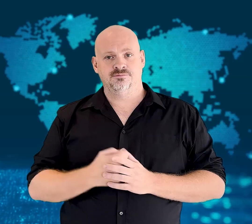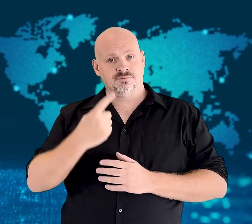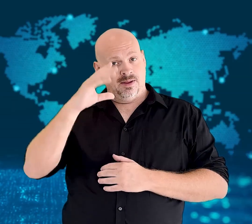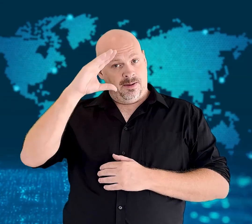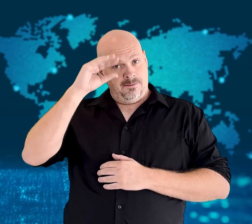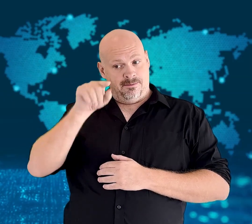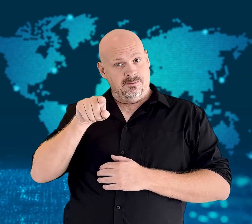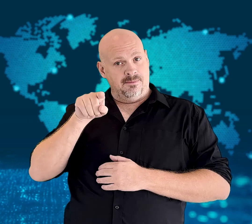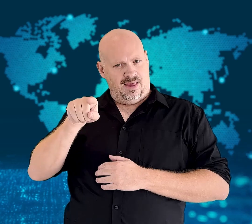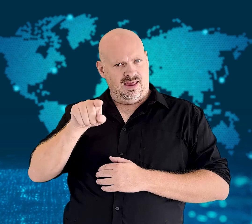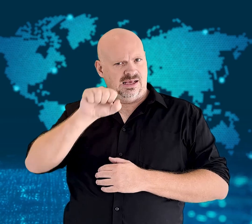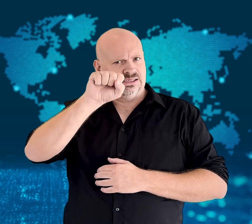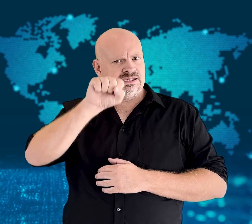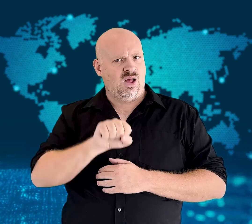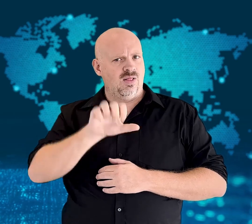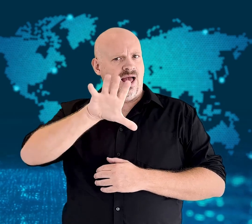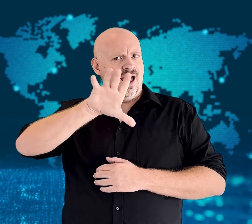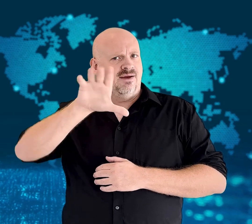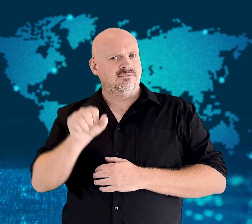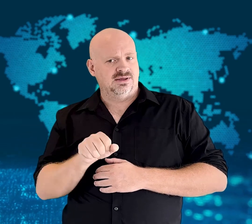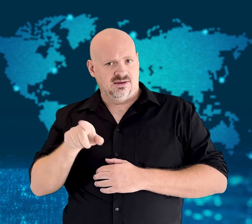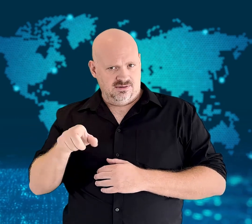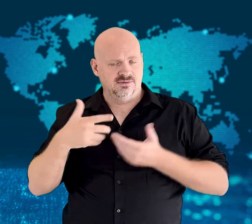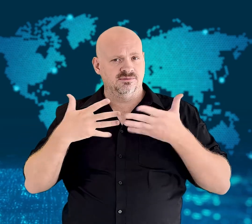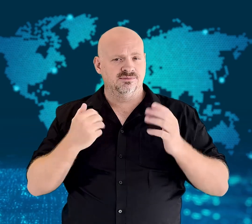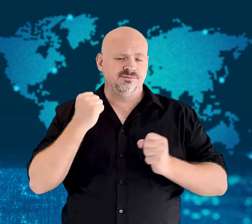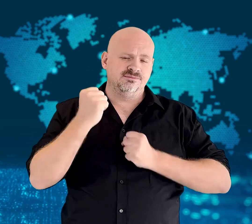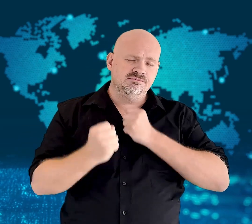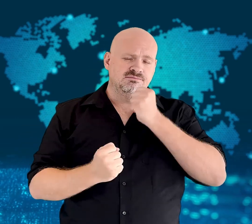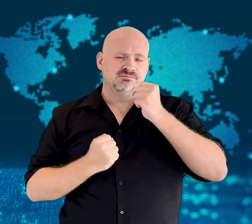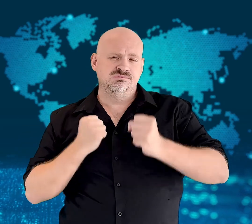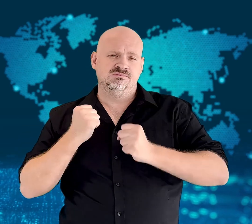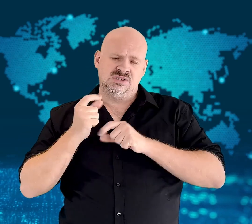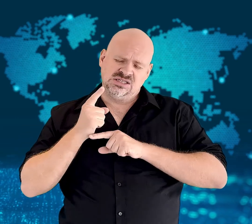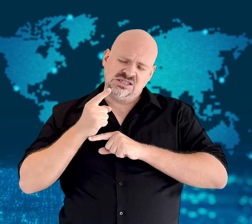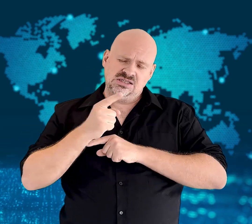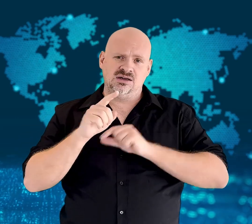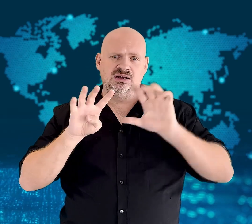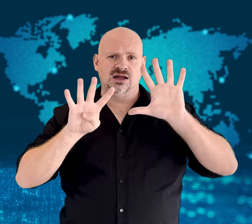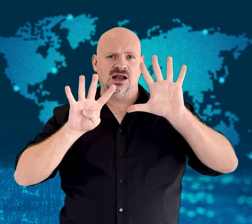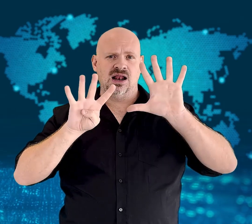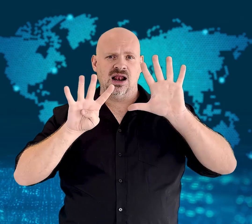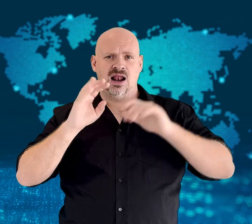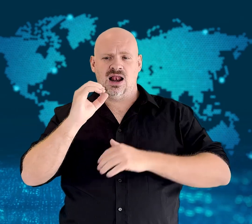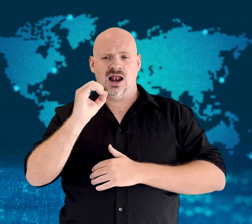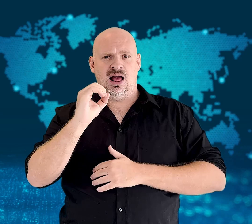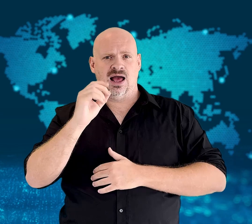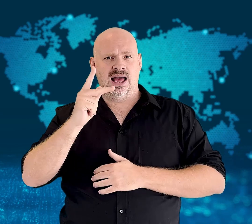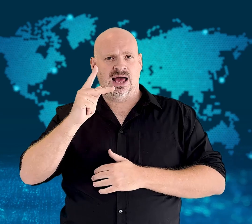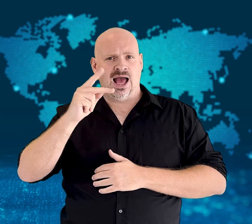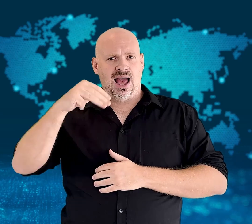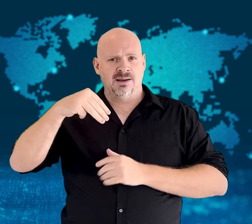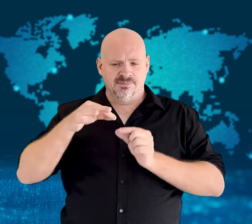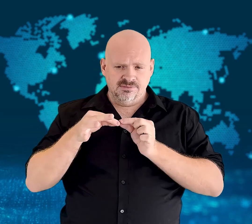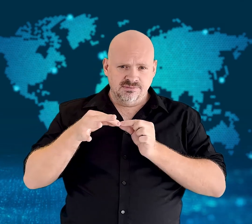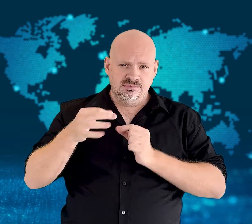[GAVIN]: After a South African man ran 90 kilometers, he asked a woman to marry him.